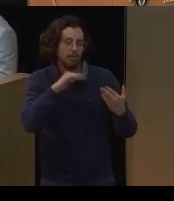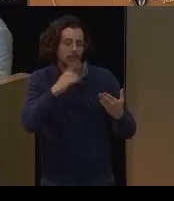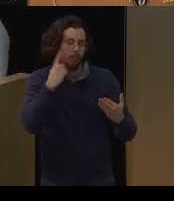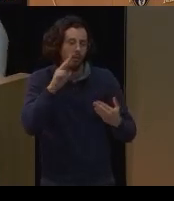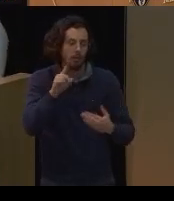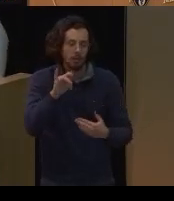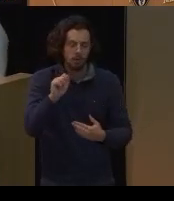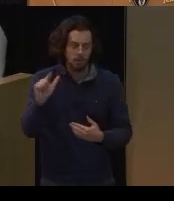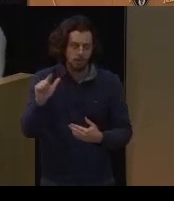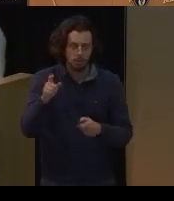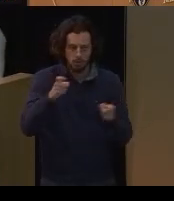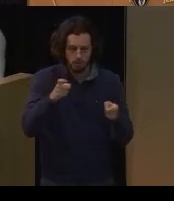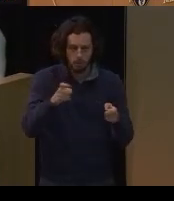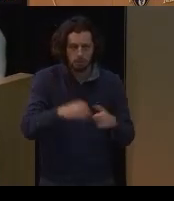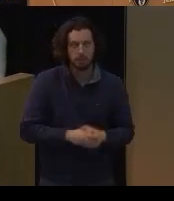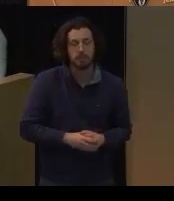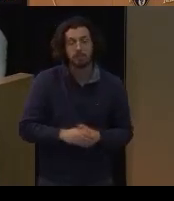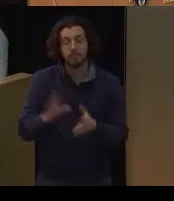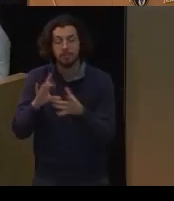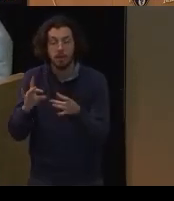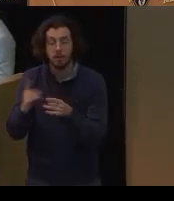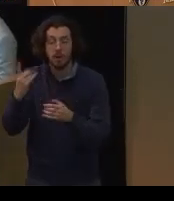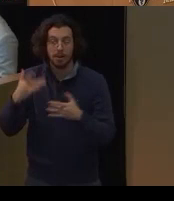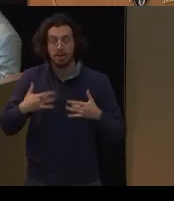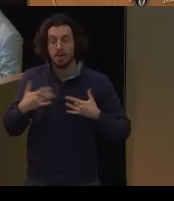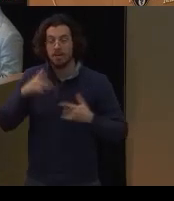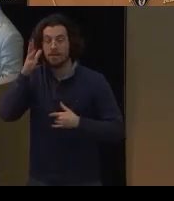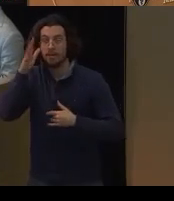and I just wanted to mention one exciting future Direction that's being done in collaboration with